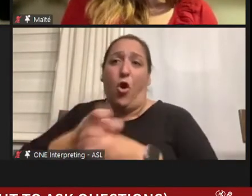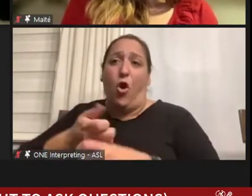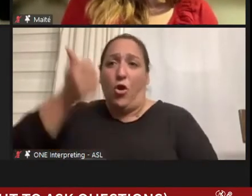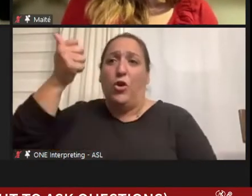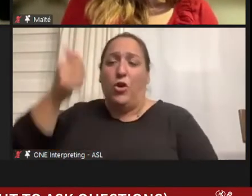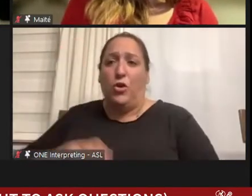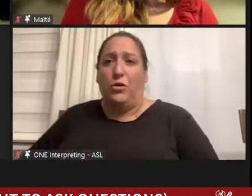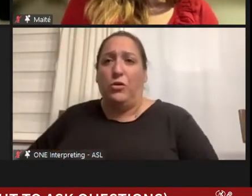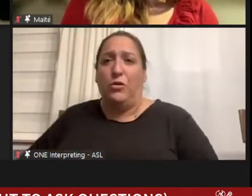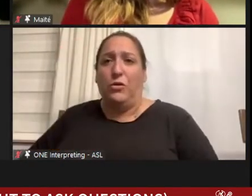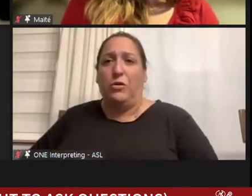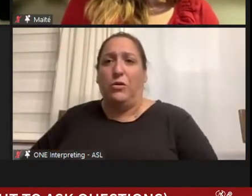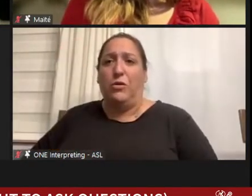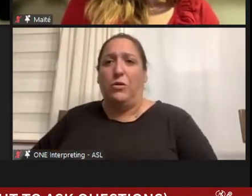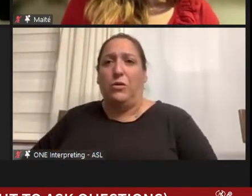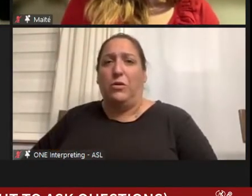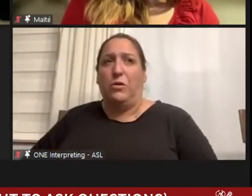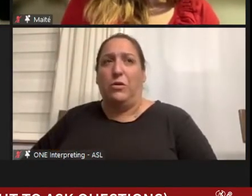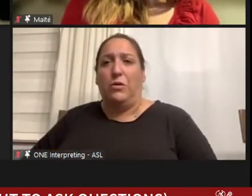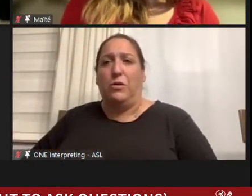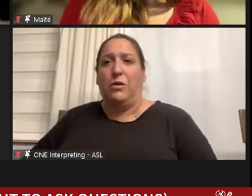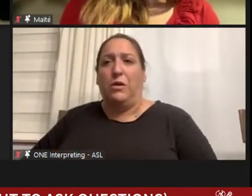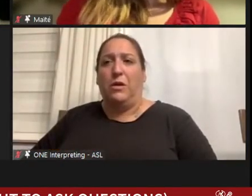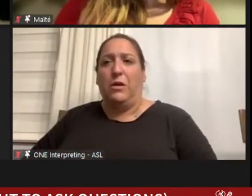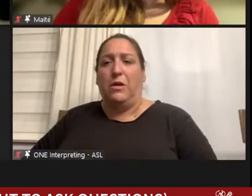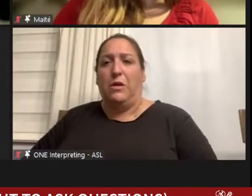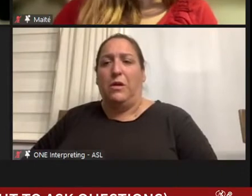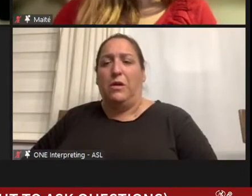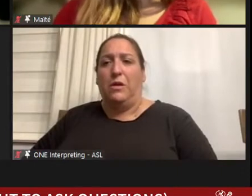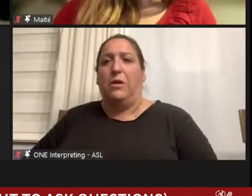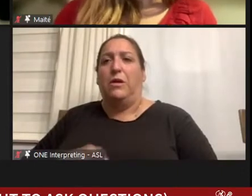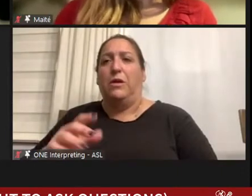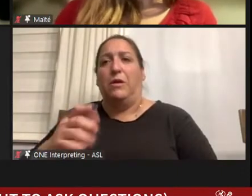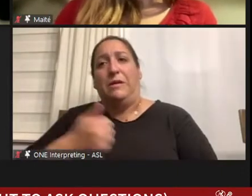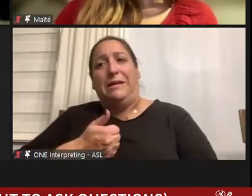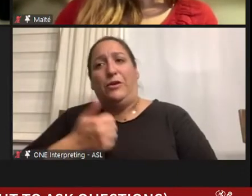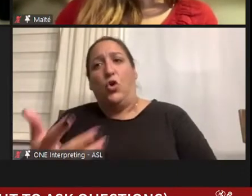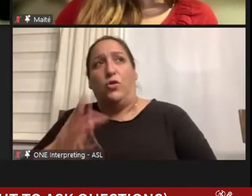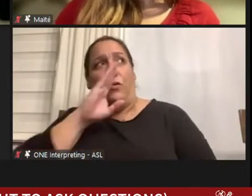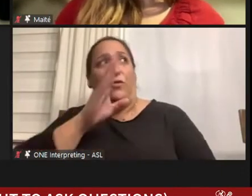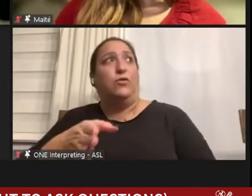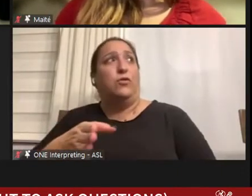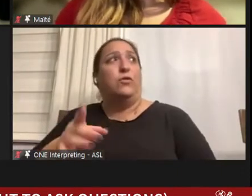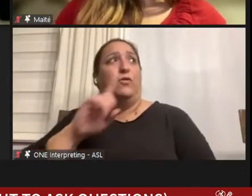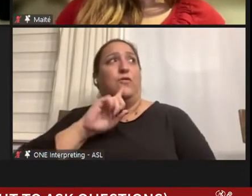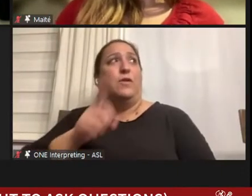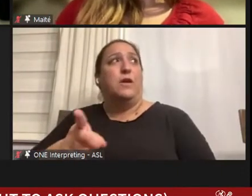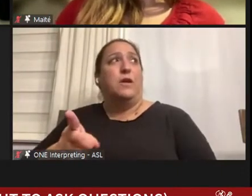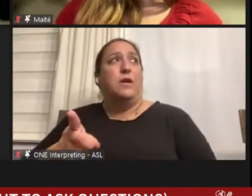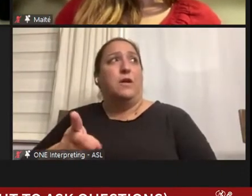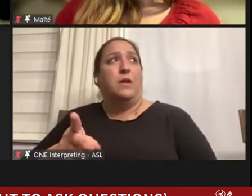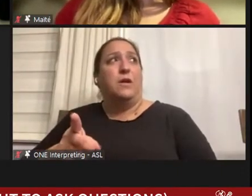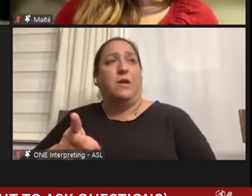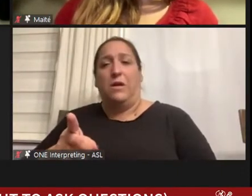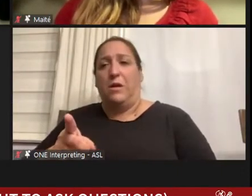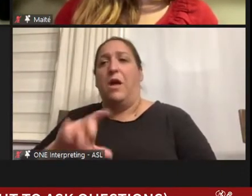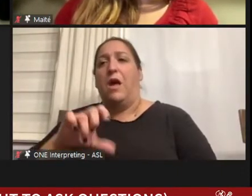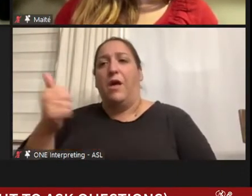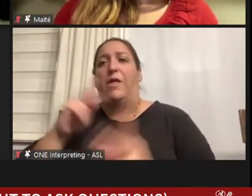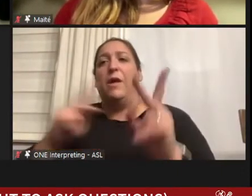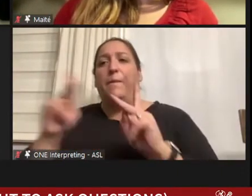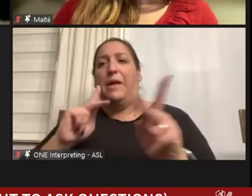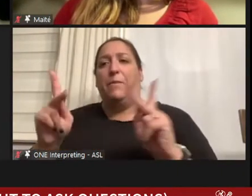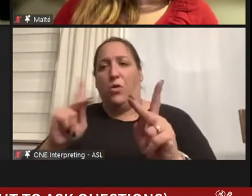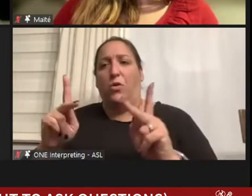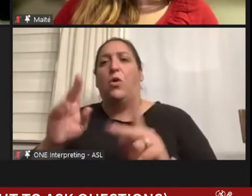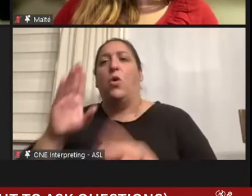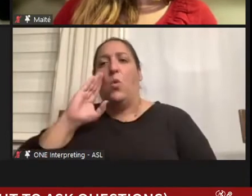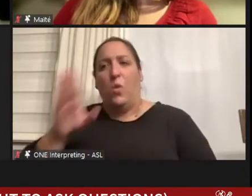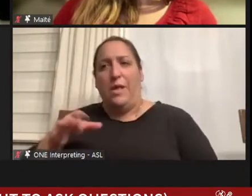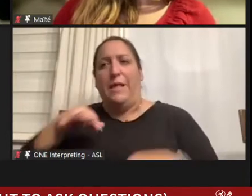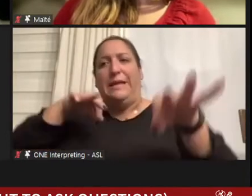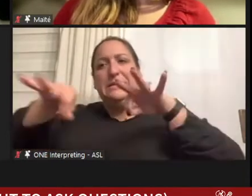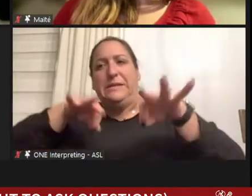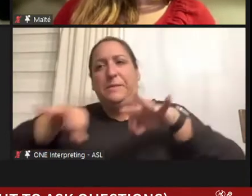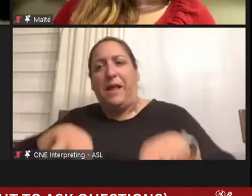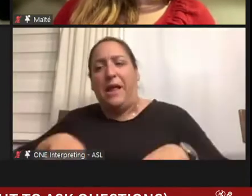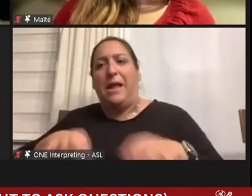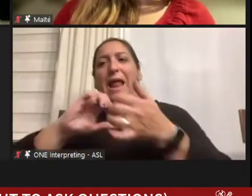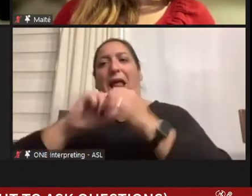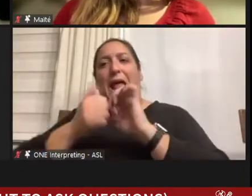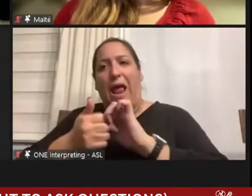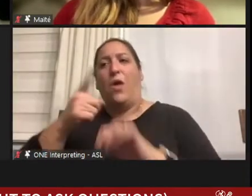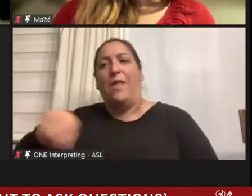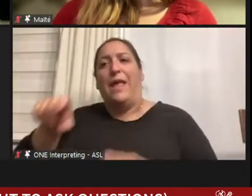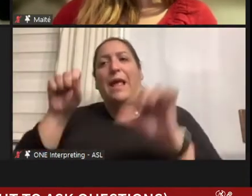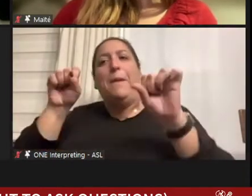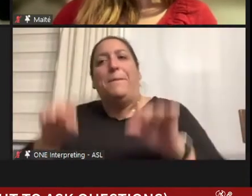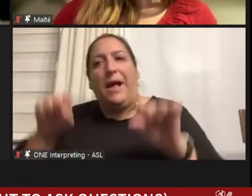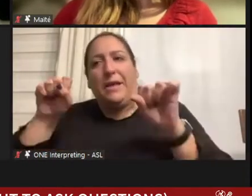I think that this is really freeing other people to explain how they can possibly help themselves,